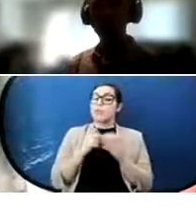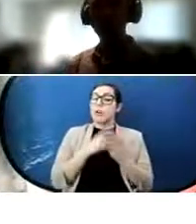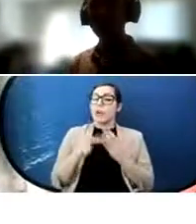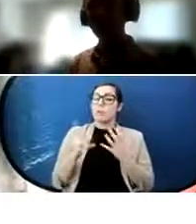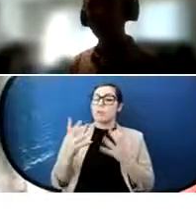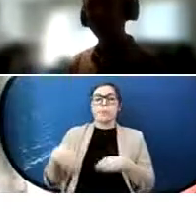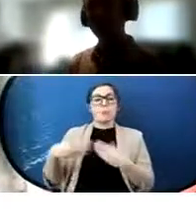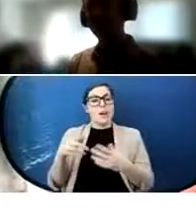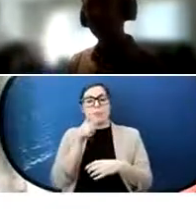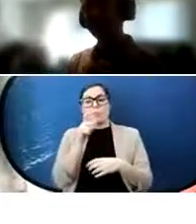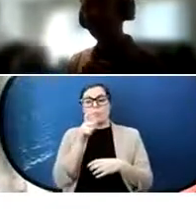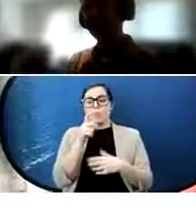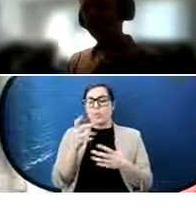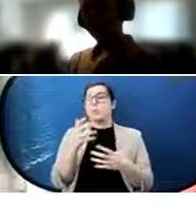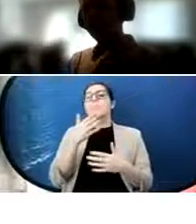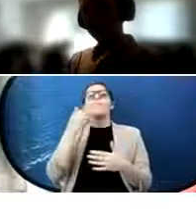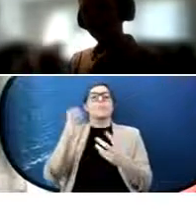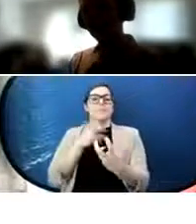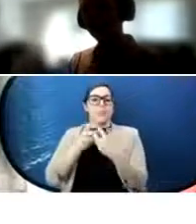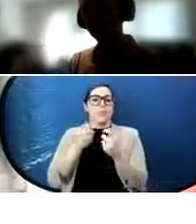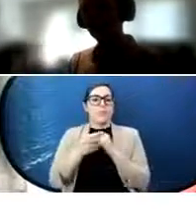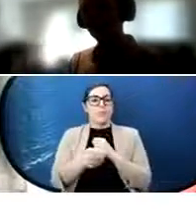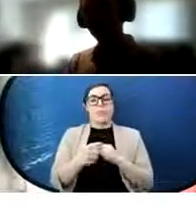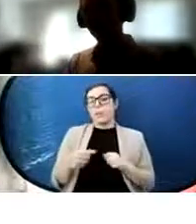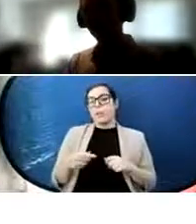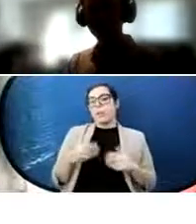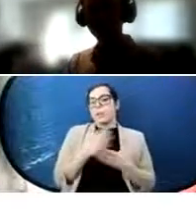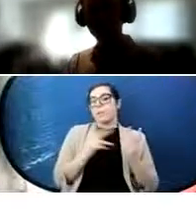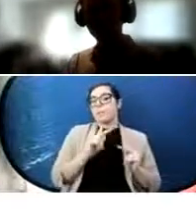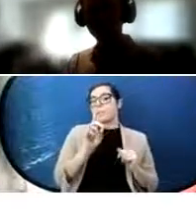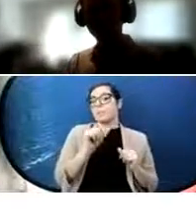we have, the goal is that we've got people with disabilities that are out there solving problems,